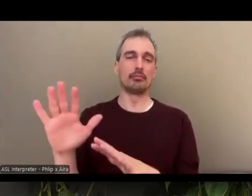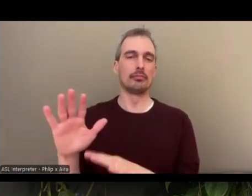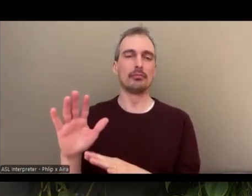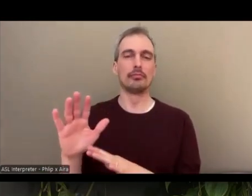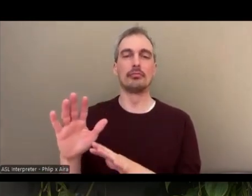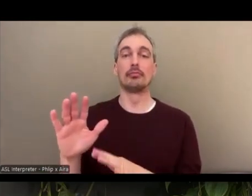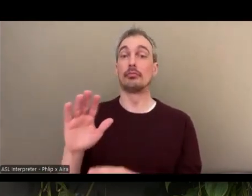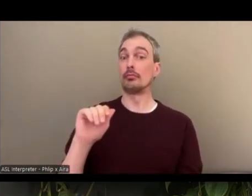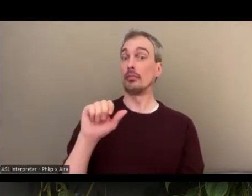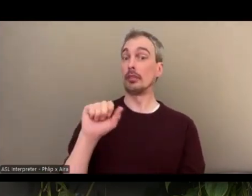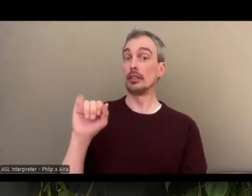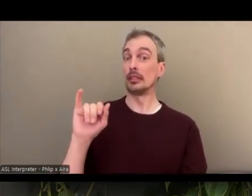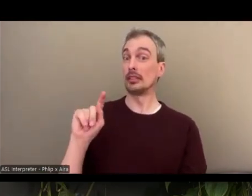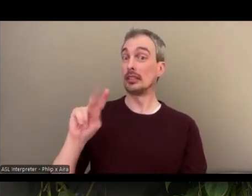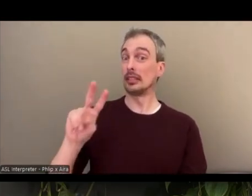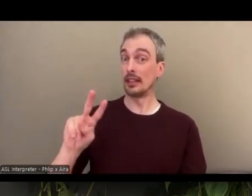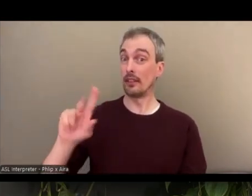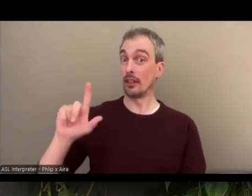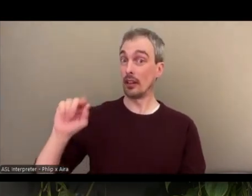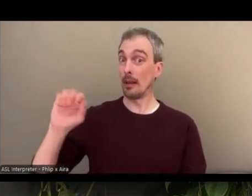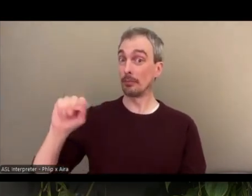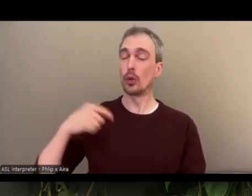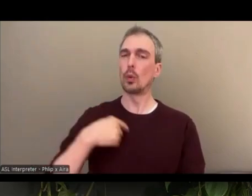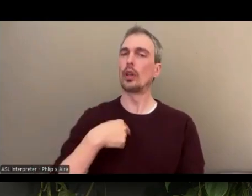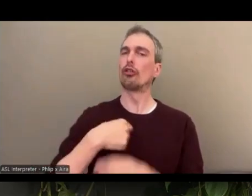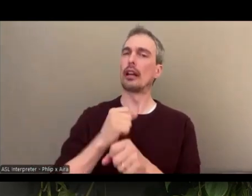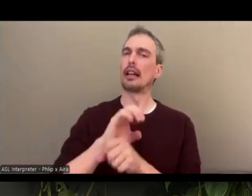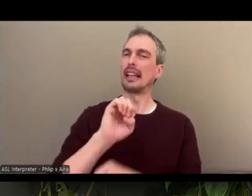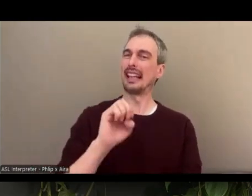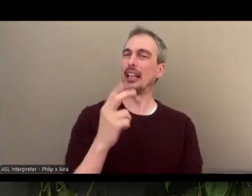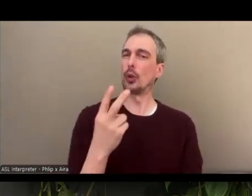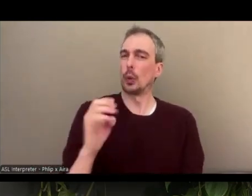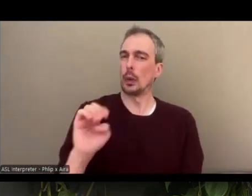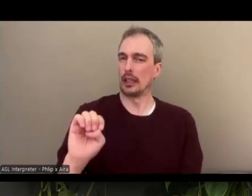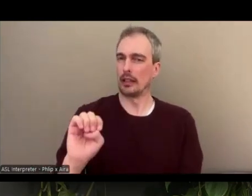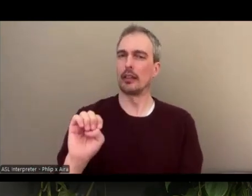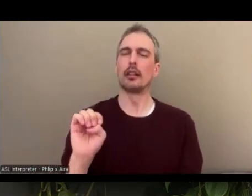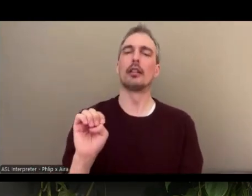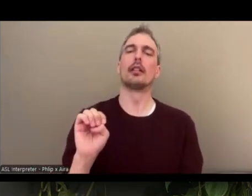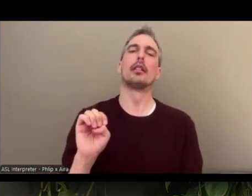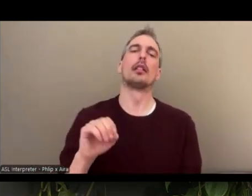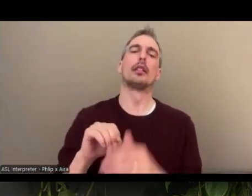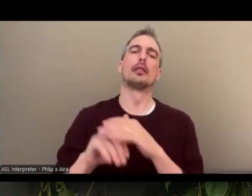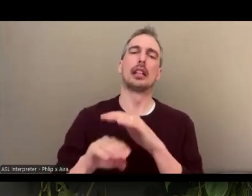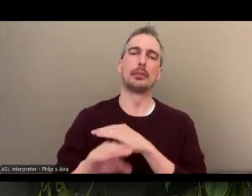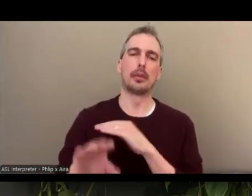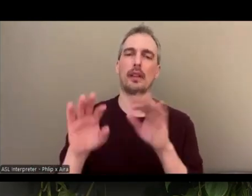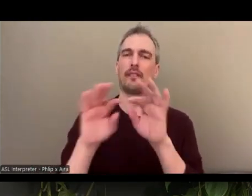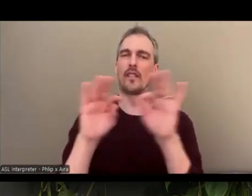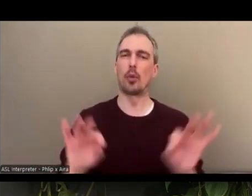Assistiv Labs, where I work, we've created an end to end testing that treats accessibility as a first class concern. So I know it can be done.